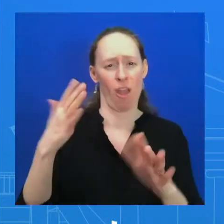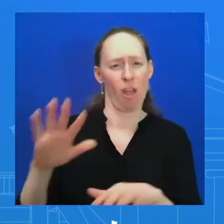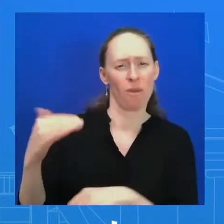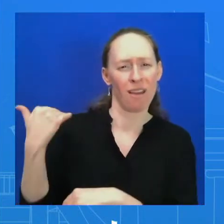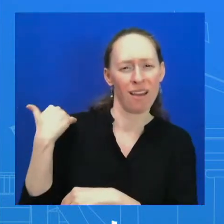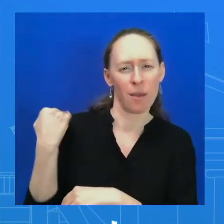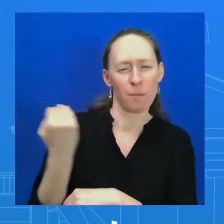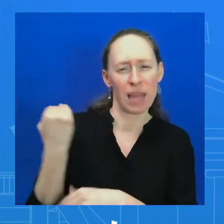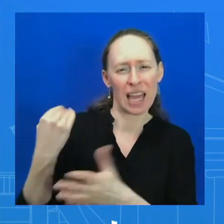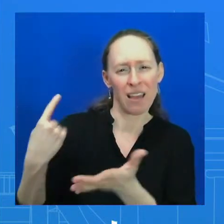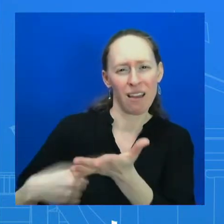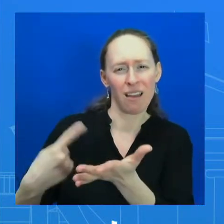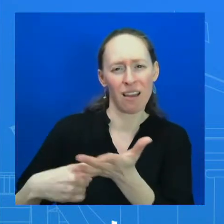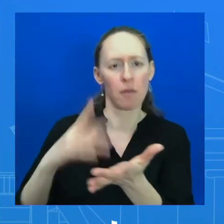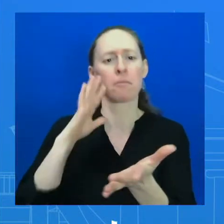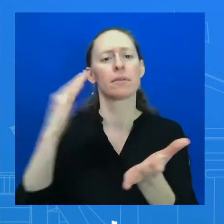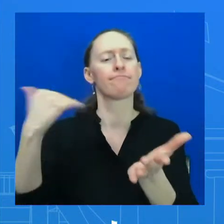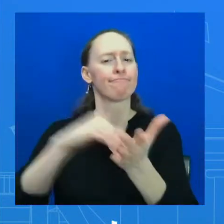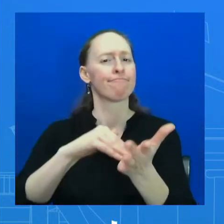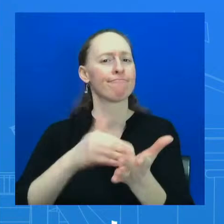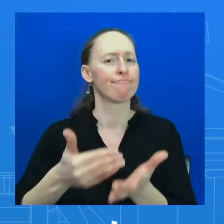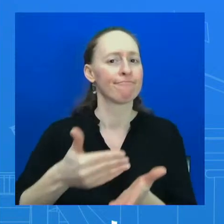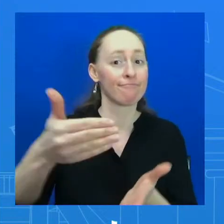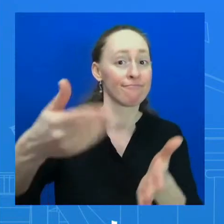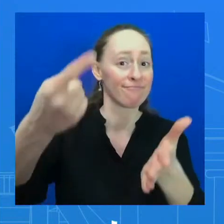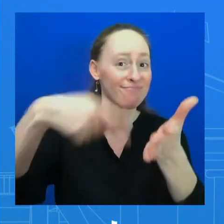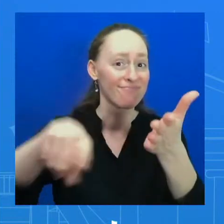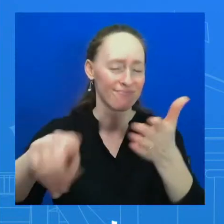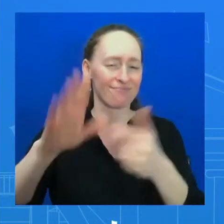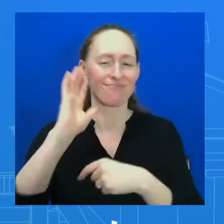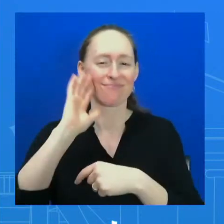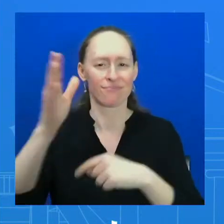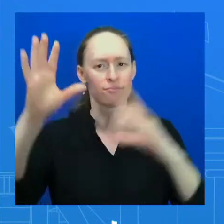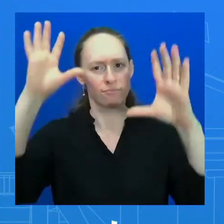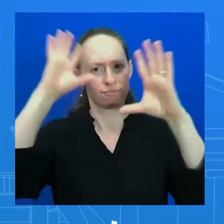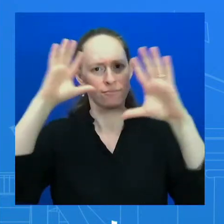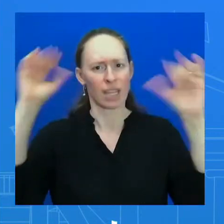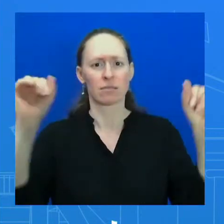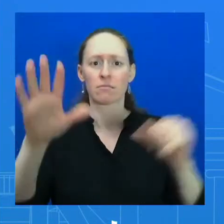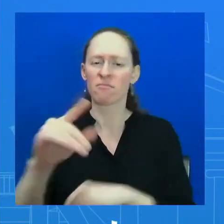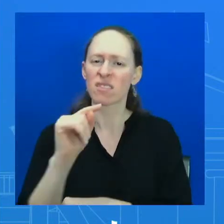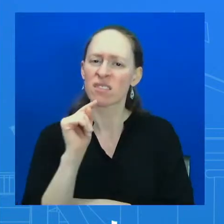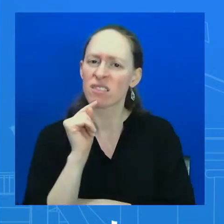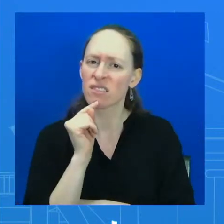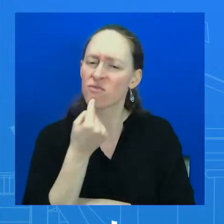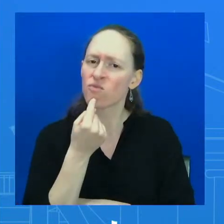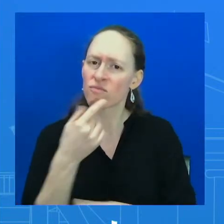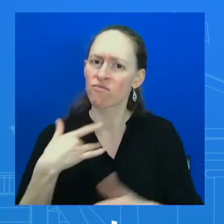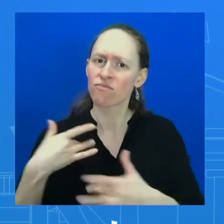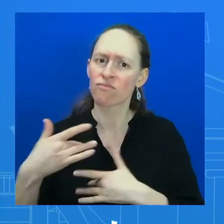The person ta- -- the President takes this very seriously. He wants to make sure that innocent civilian lives are protected,